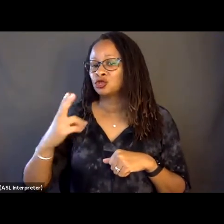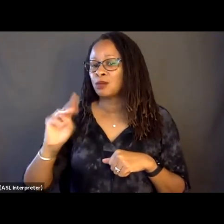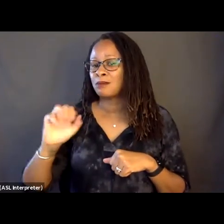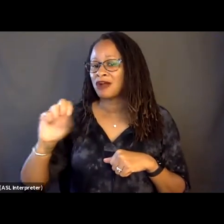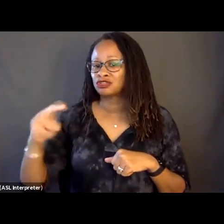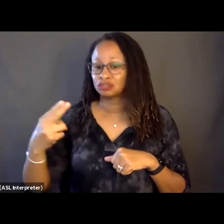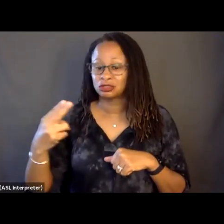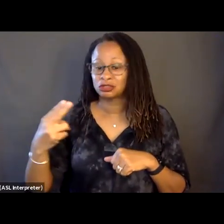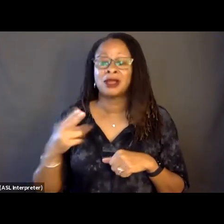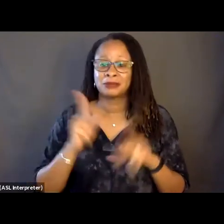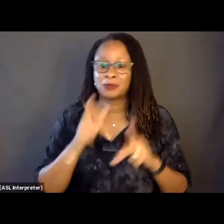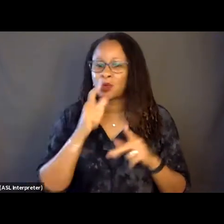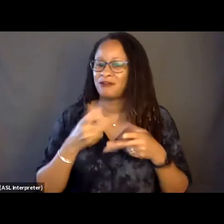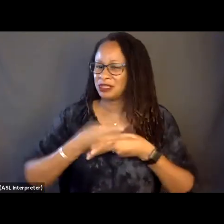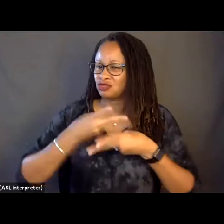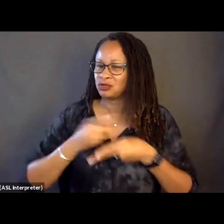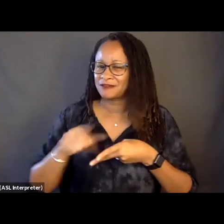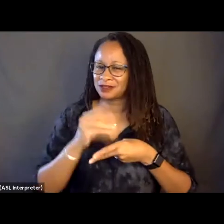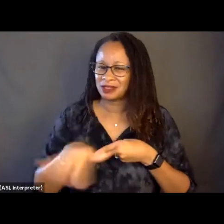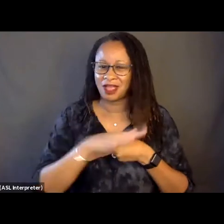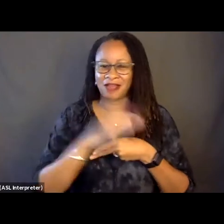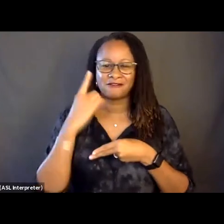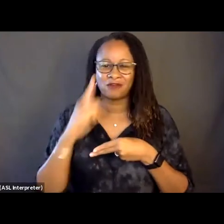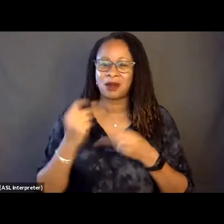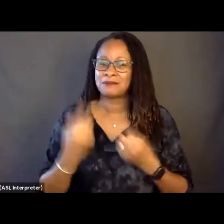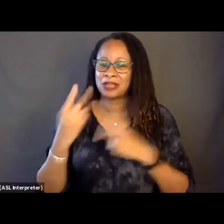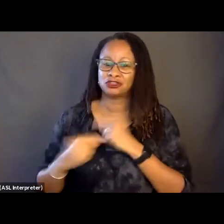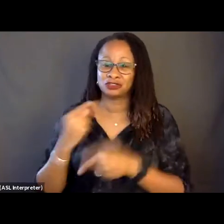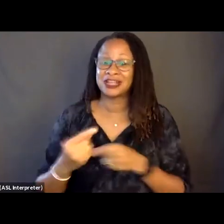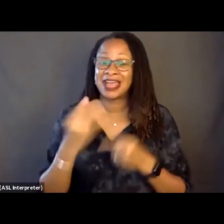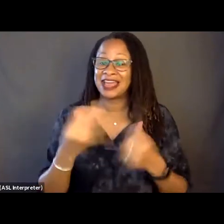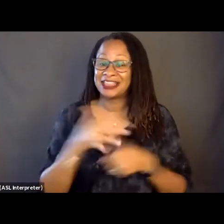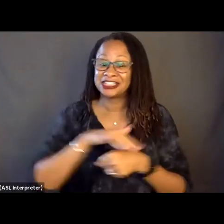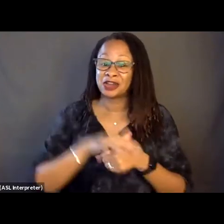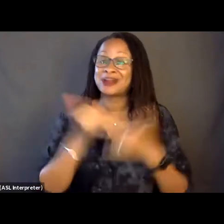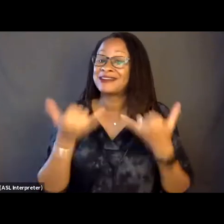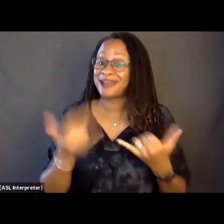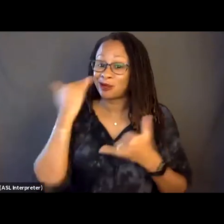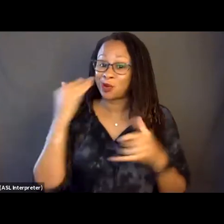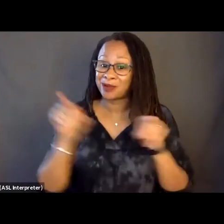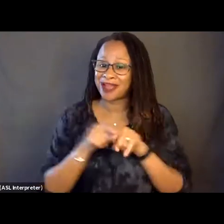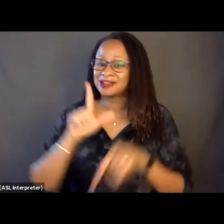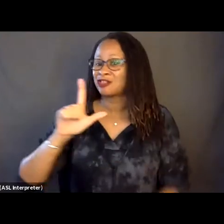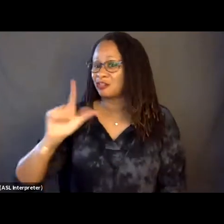of this land for generations, in the territory now known as Los Angeles.